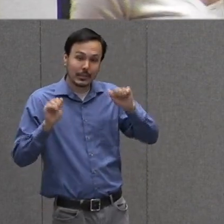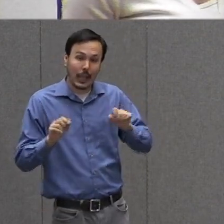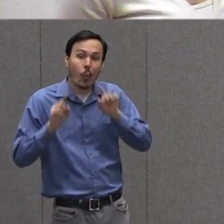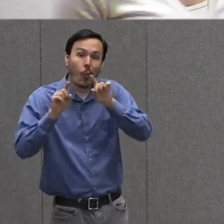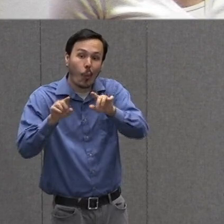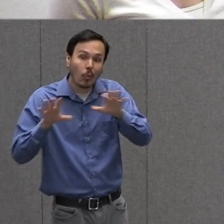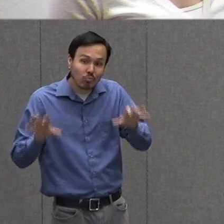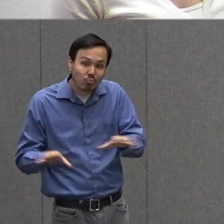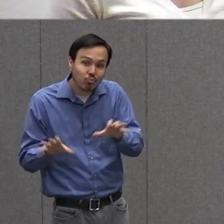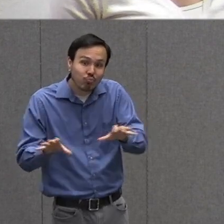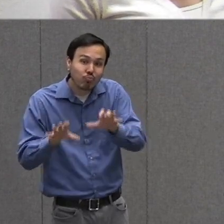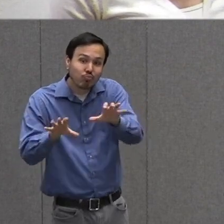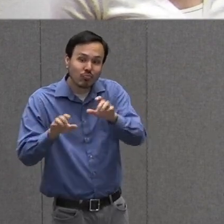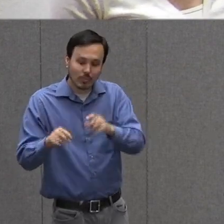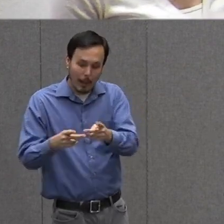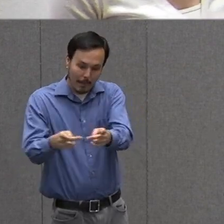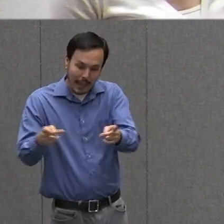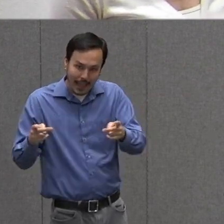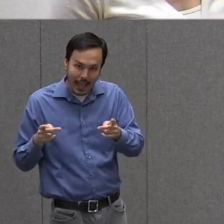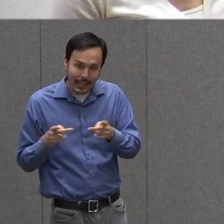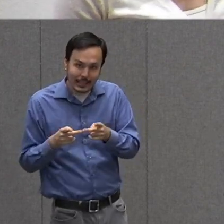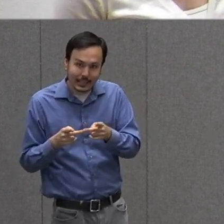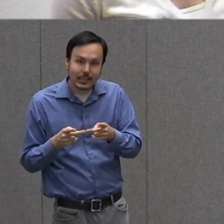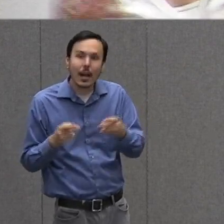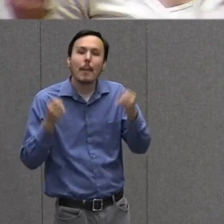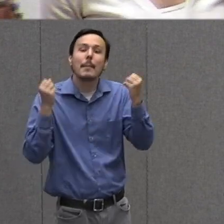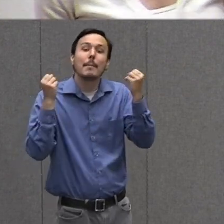There are so many things that volunteers can do.